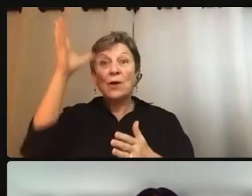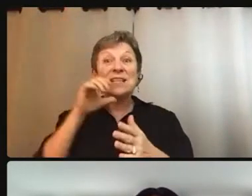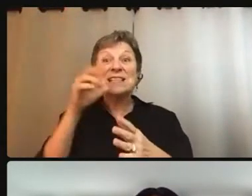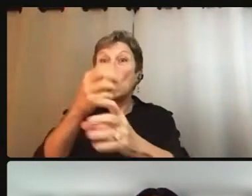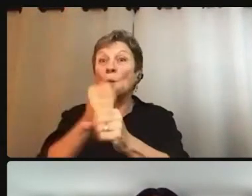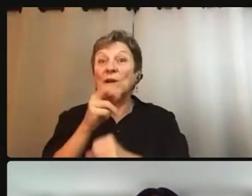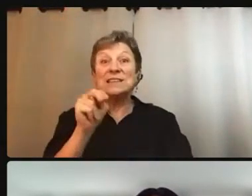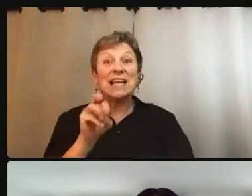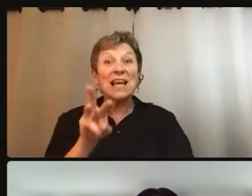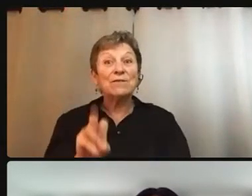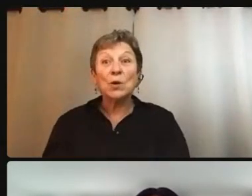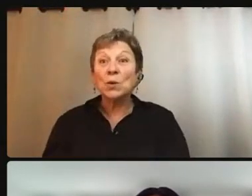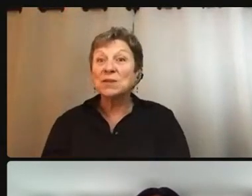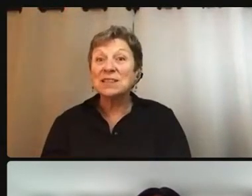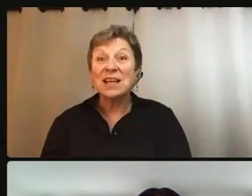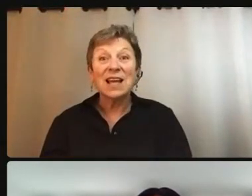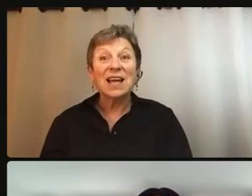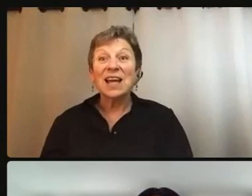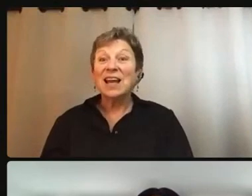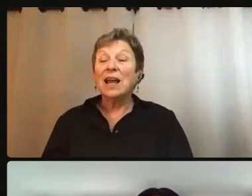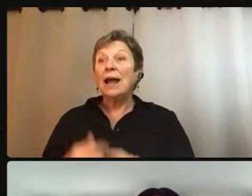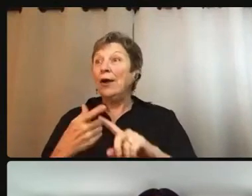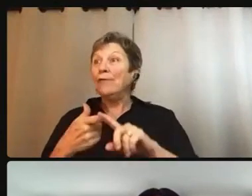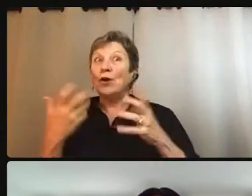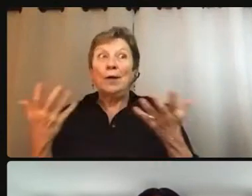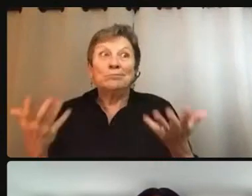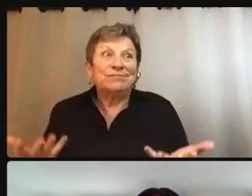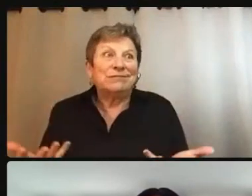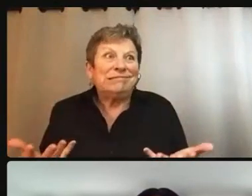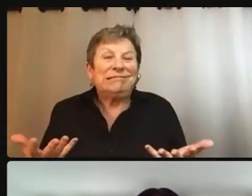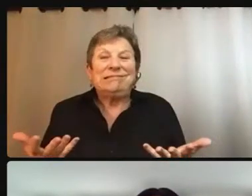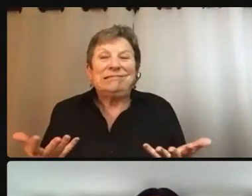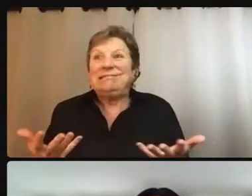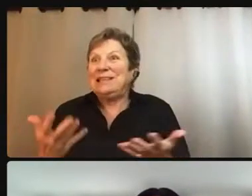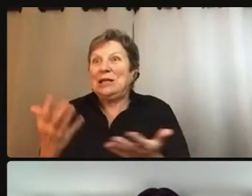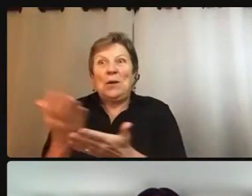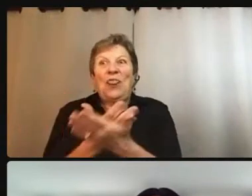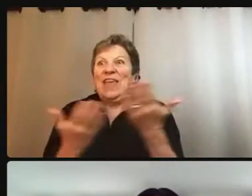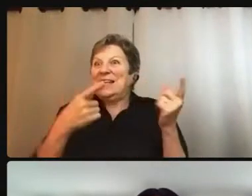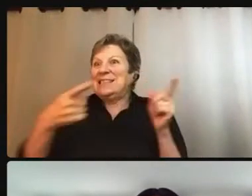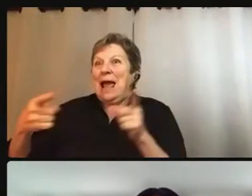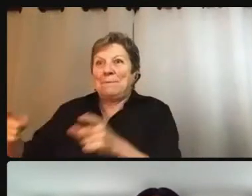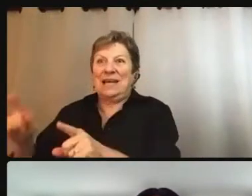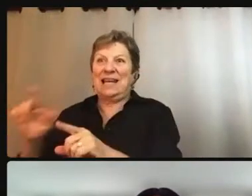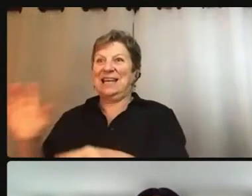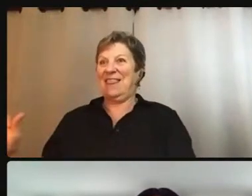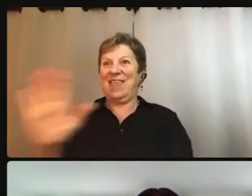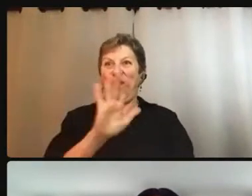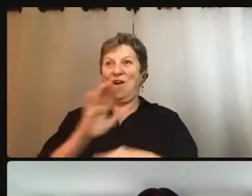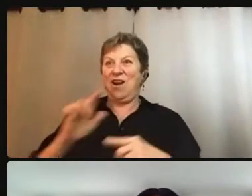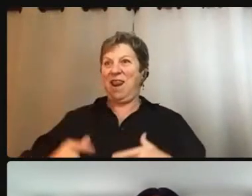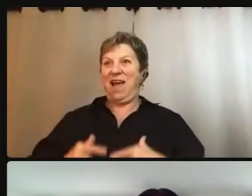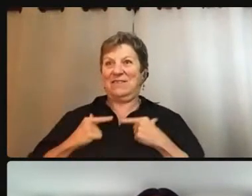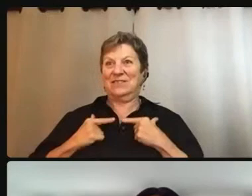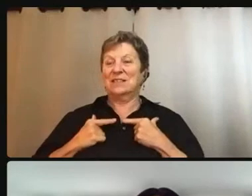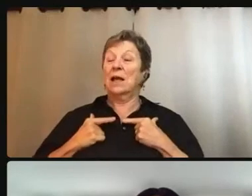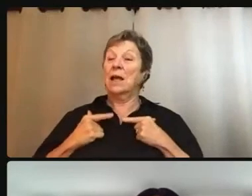THEM FIRST. NOT A LOT OF THOSE PARENTS